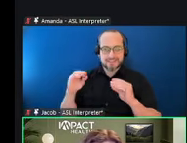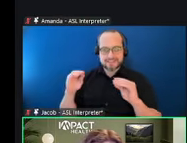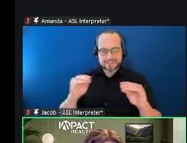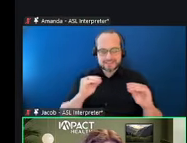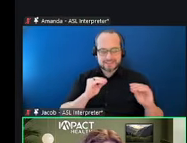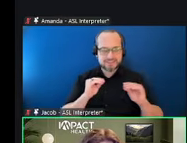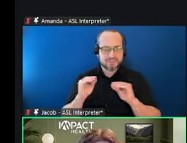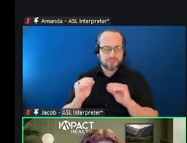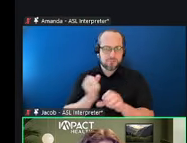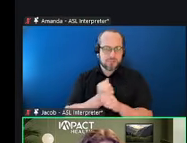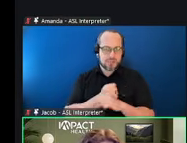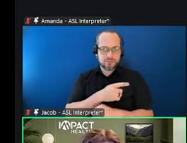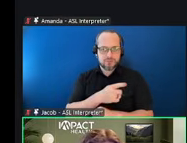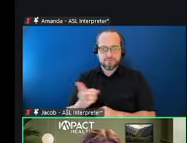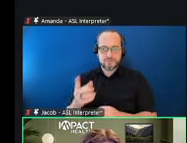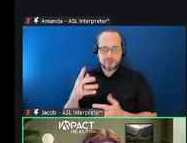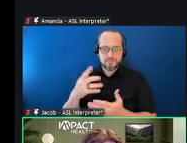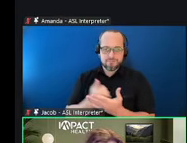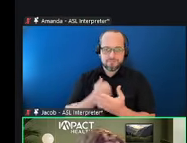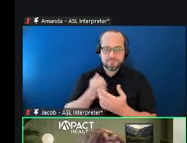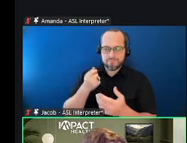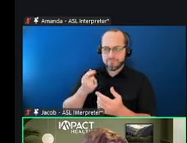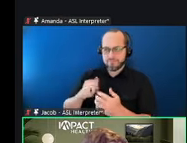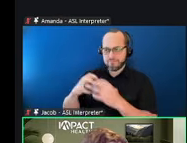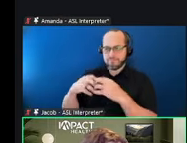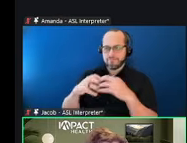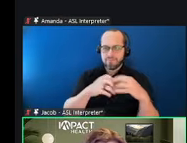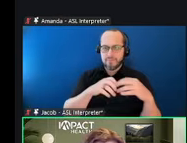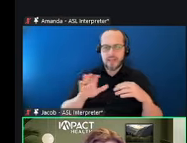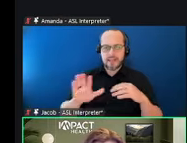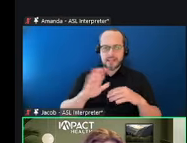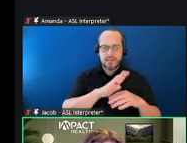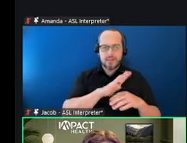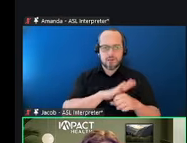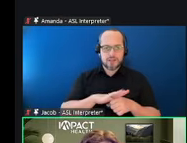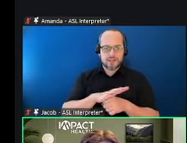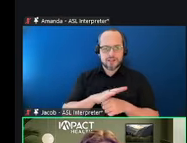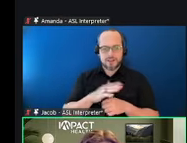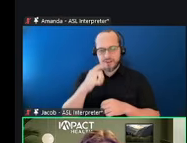to make make this happen in their own regions. If you can go to the next slide. I always have to